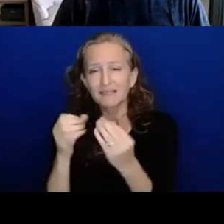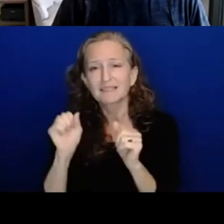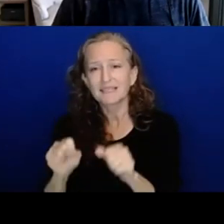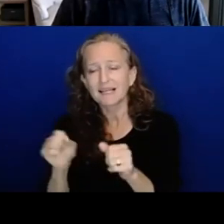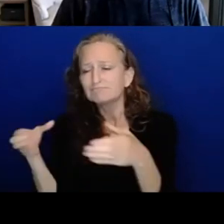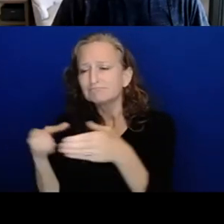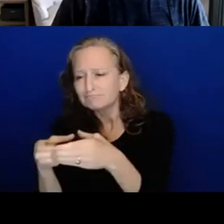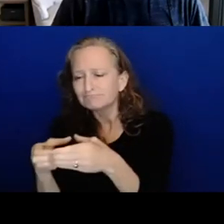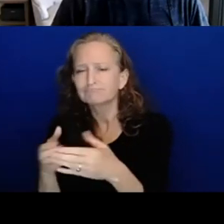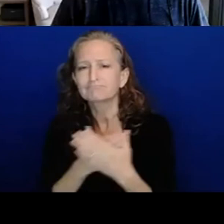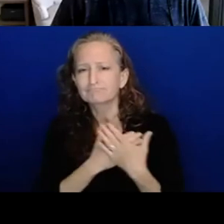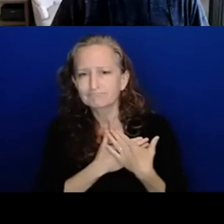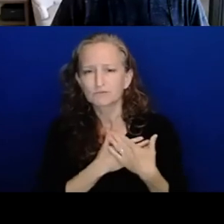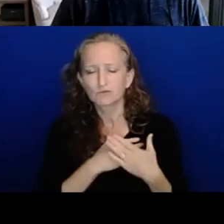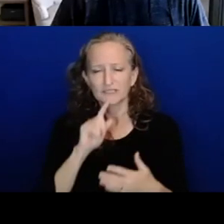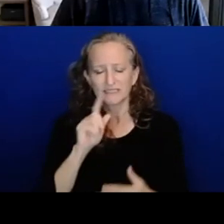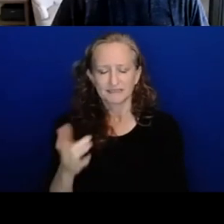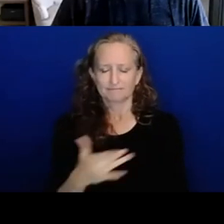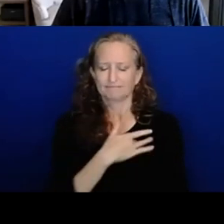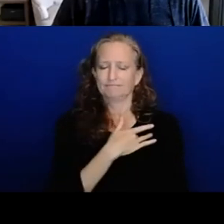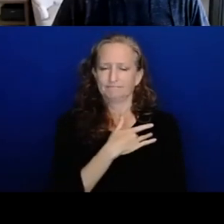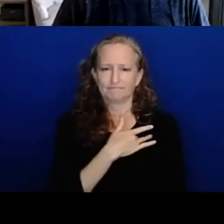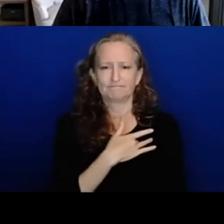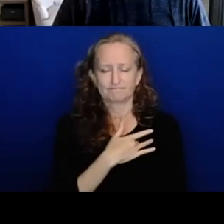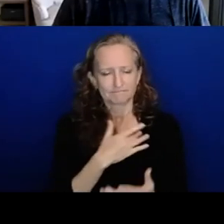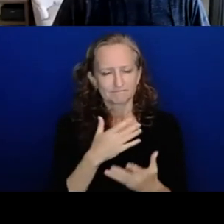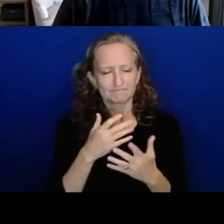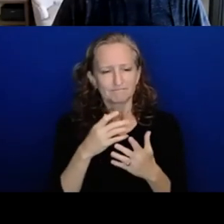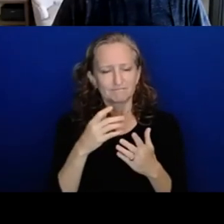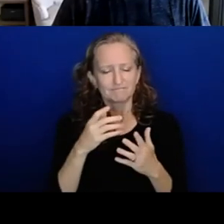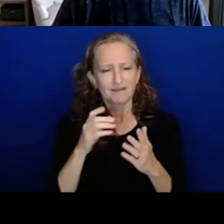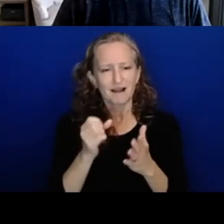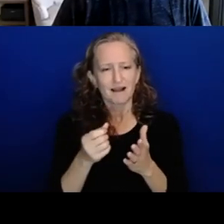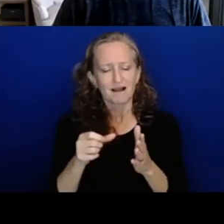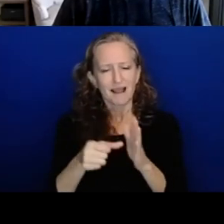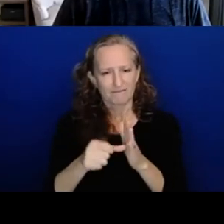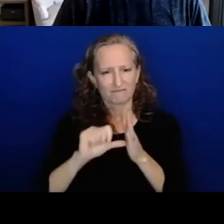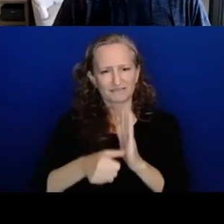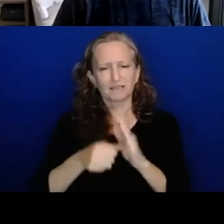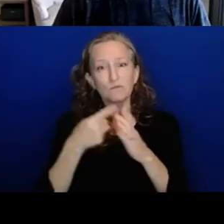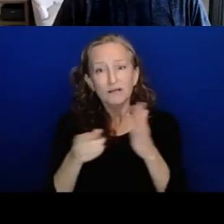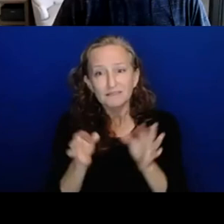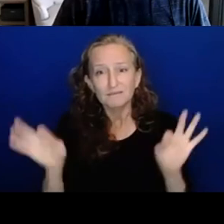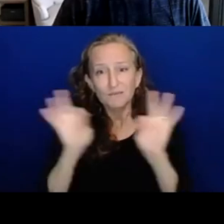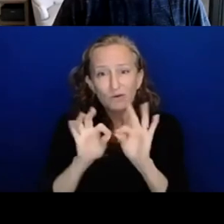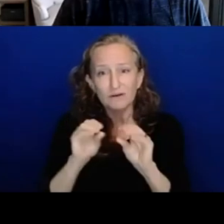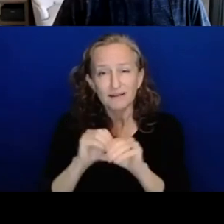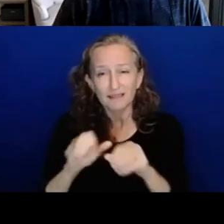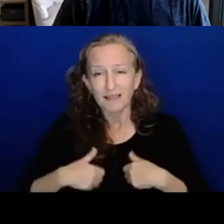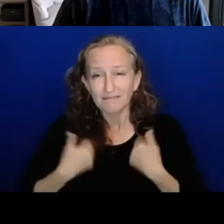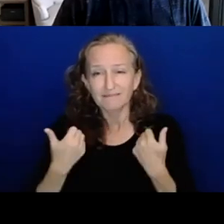over this period. So, I just want to express that. And just remind you and remind all viewers